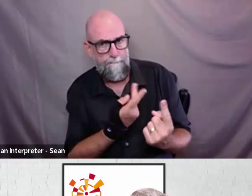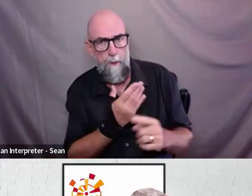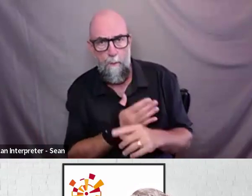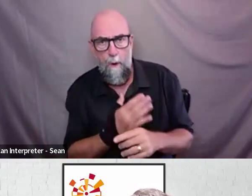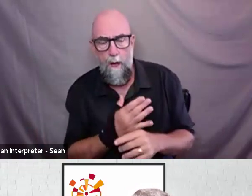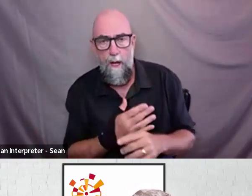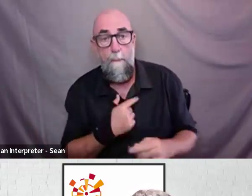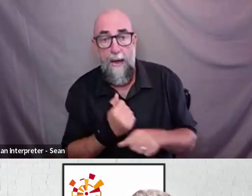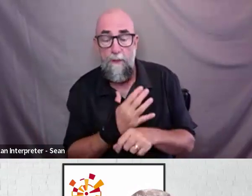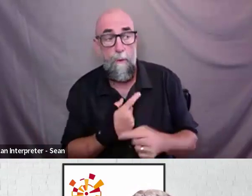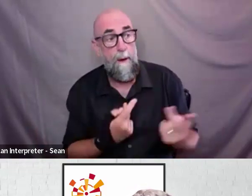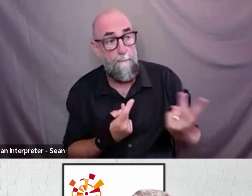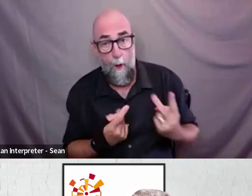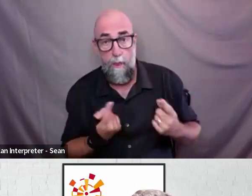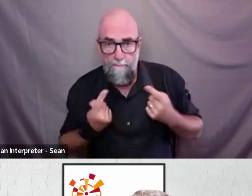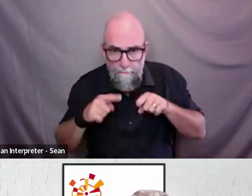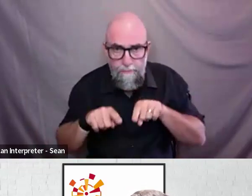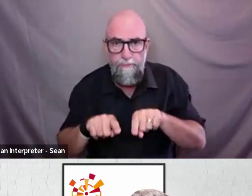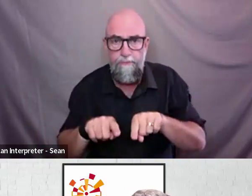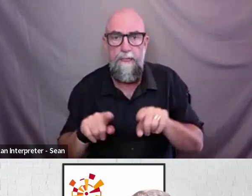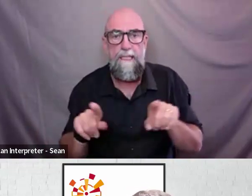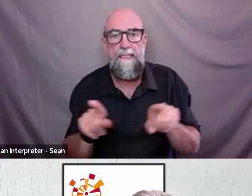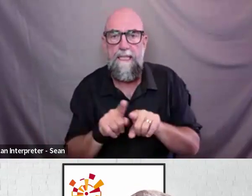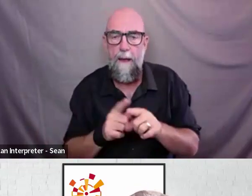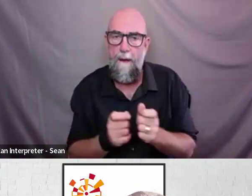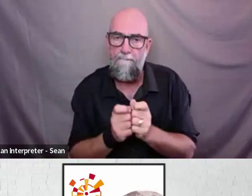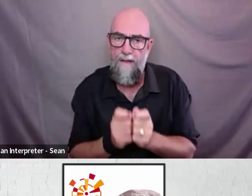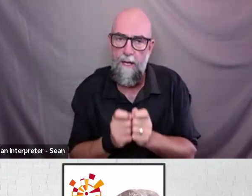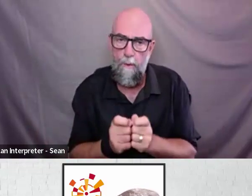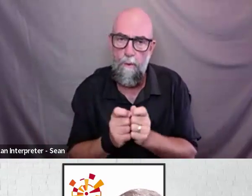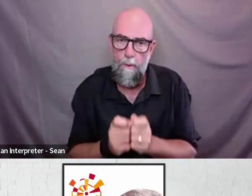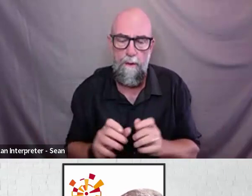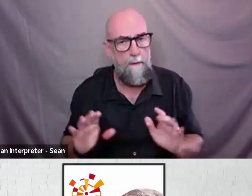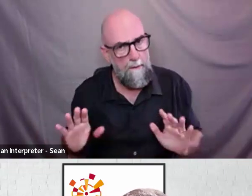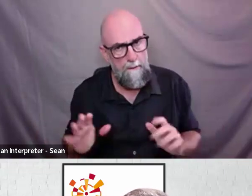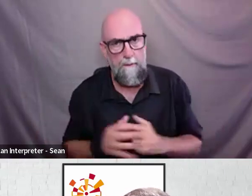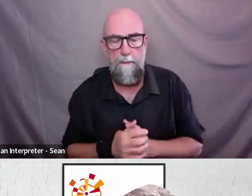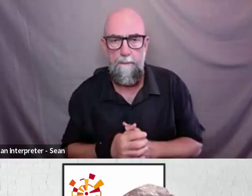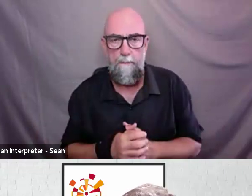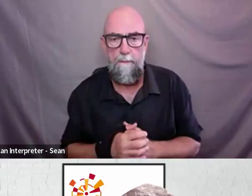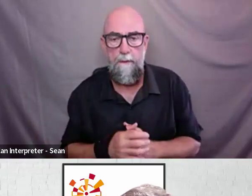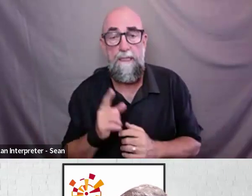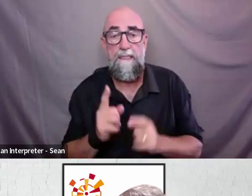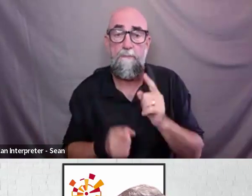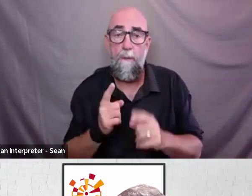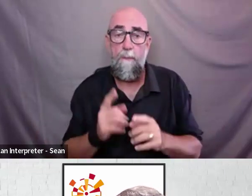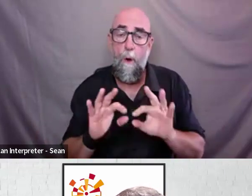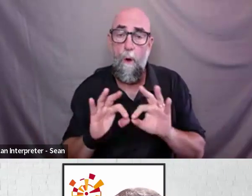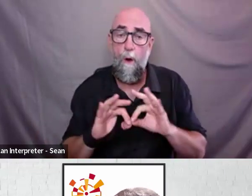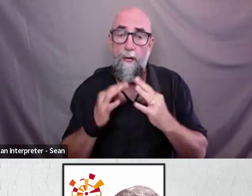where we are at and others we can seek to learn from. Others will not be anywhere near where we